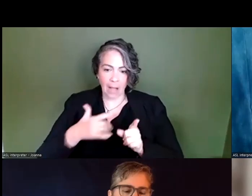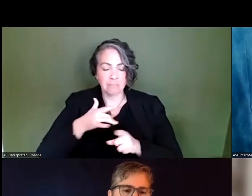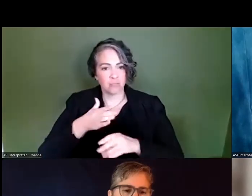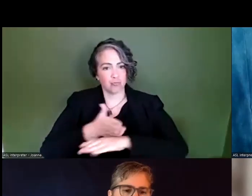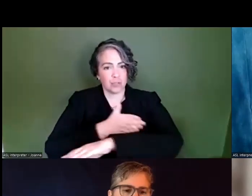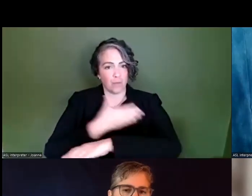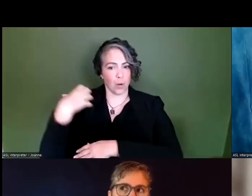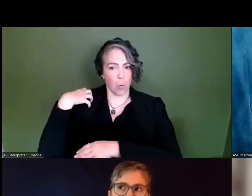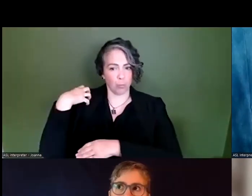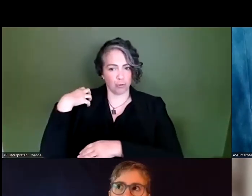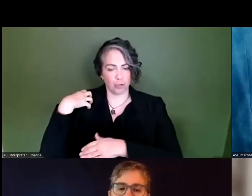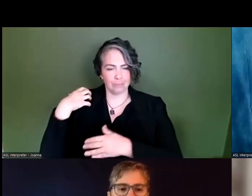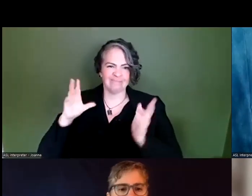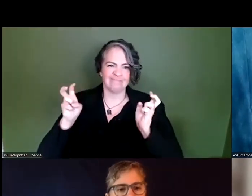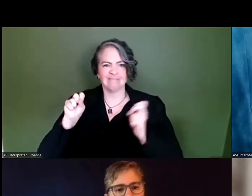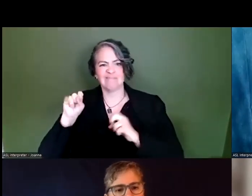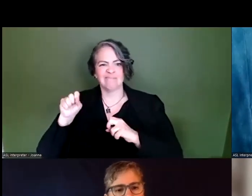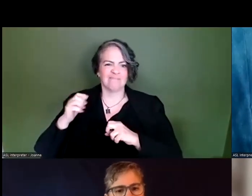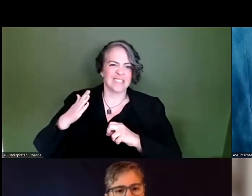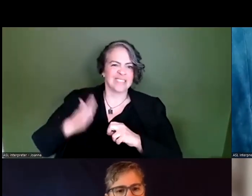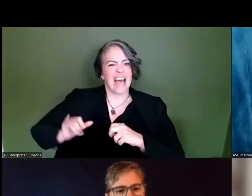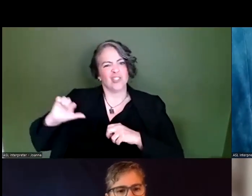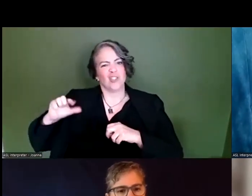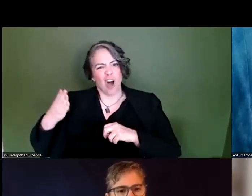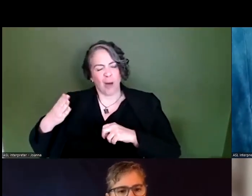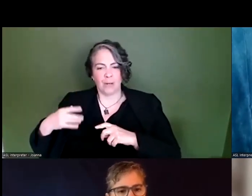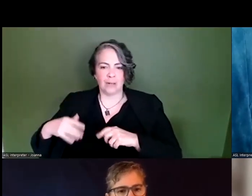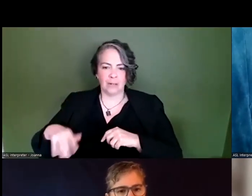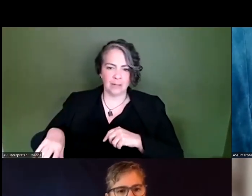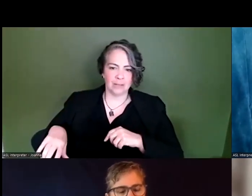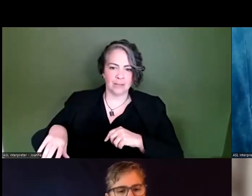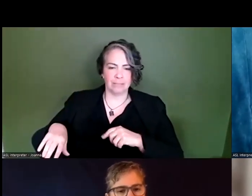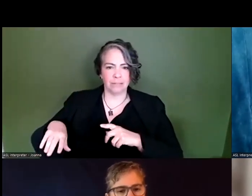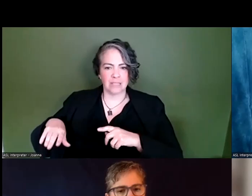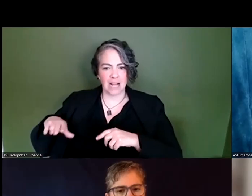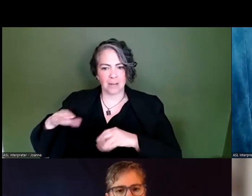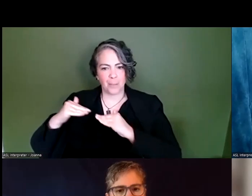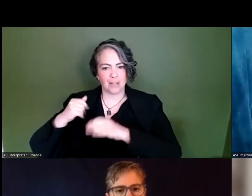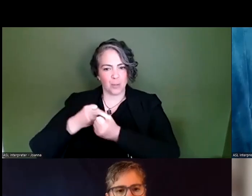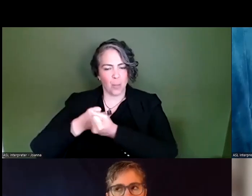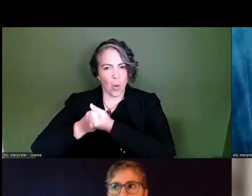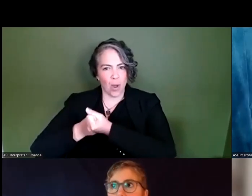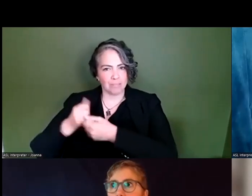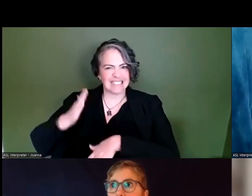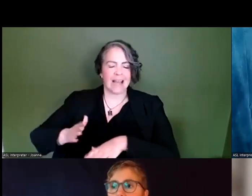on the side and also peer support on the side as well to try provide, to give back to people what's